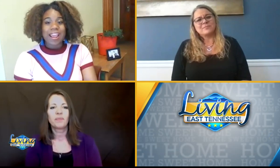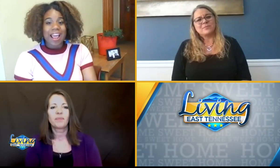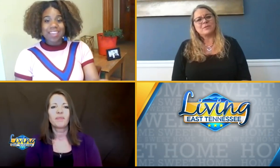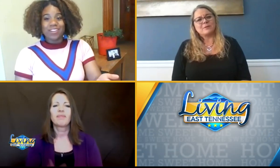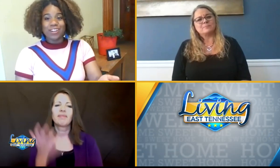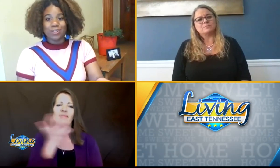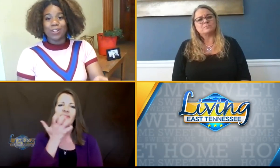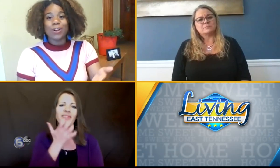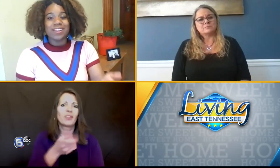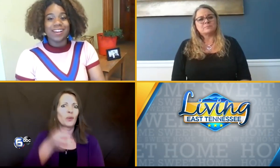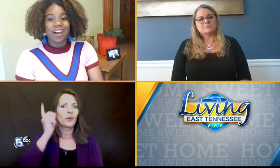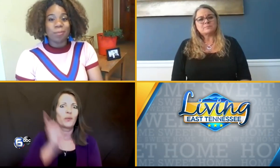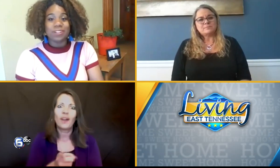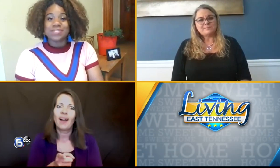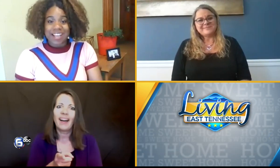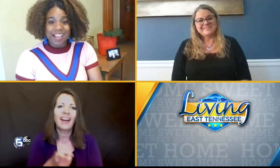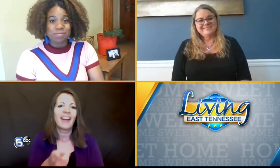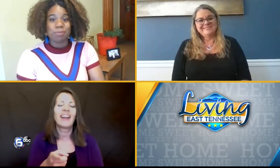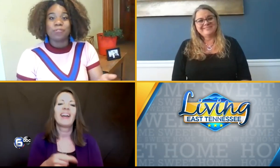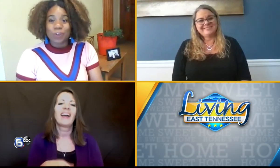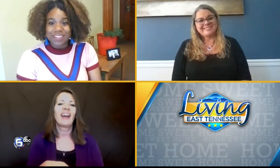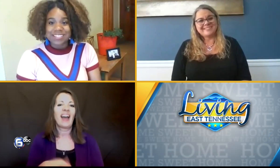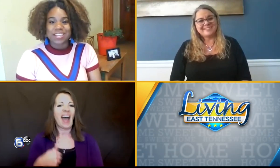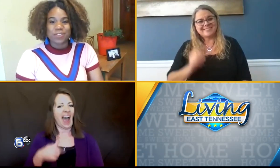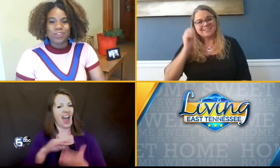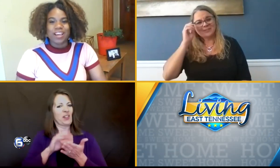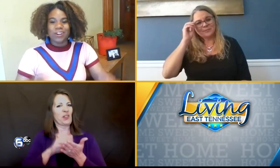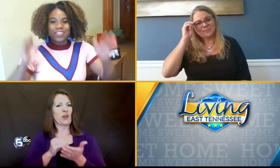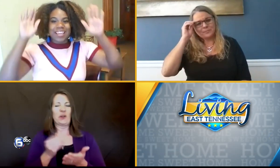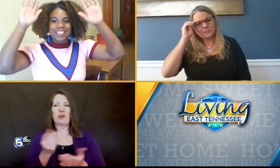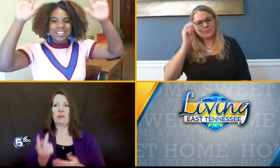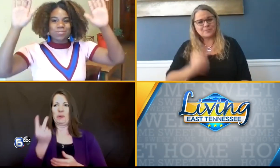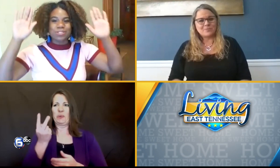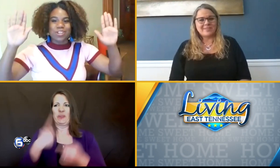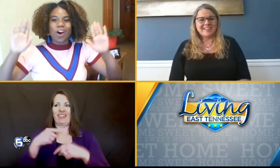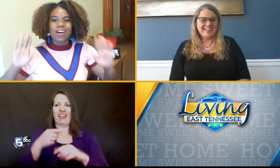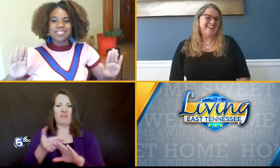LANGUAGE WHICH IS PRETTY AWESOME AND THERE ARE A LOT OF MOTIVATIONAL STORIES, TOO, FROM